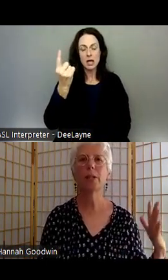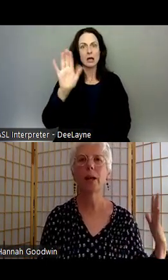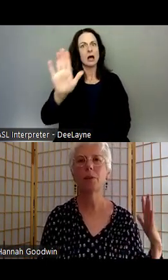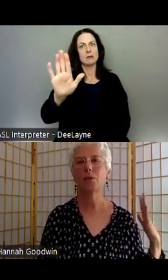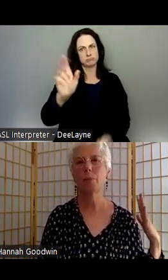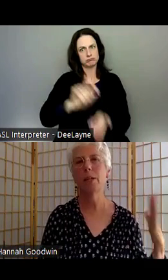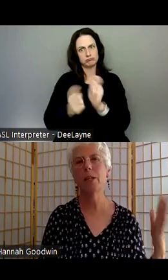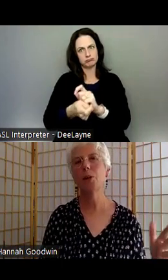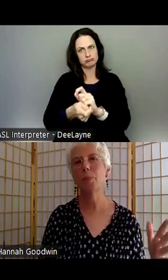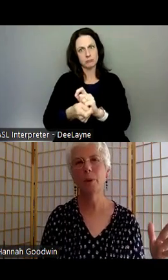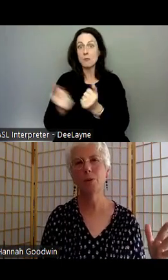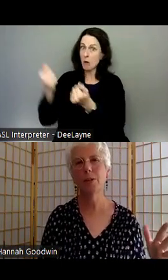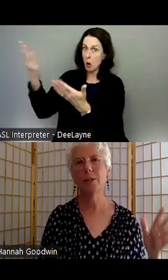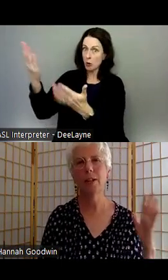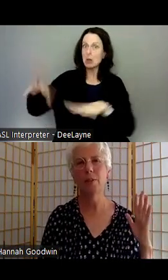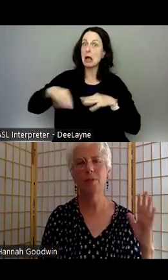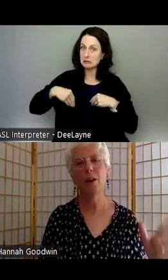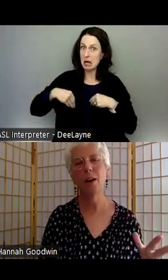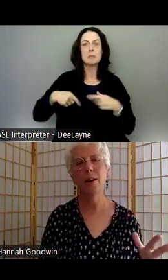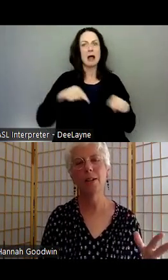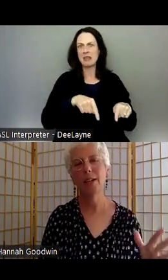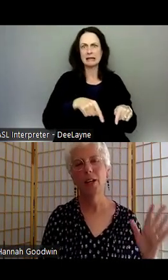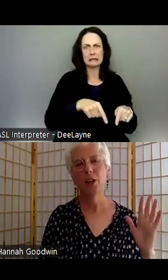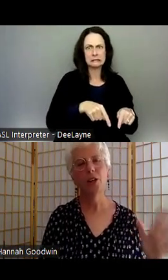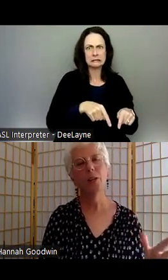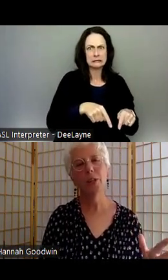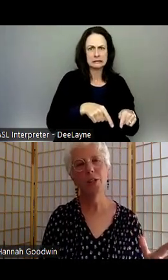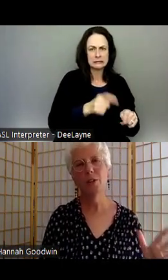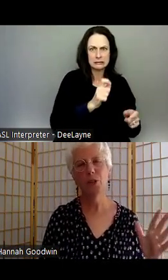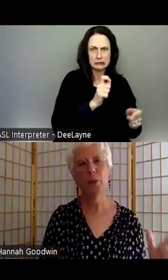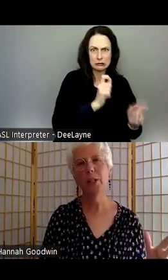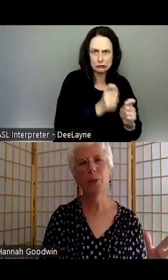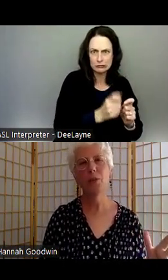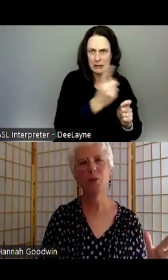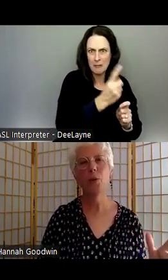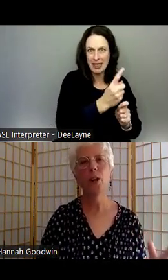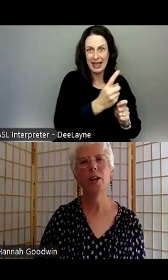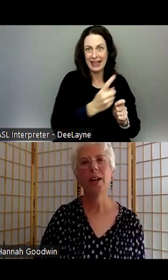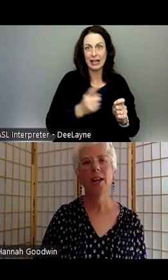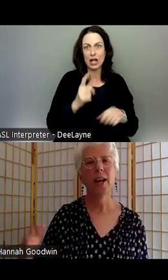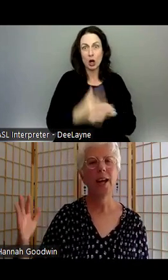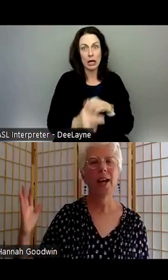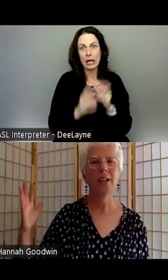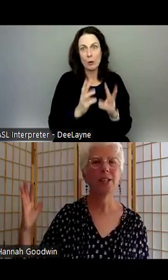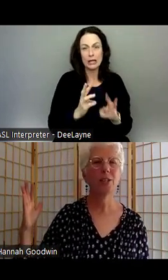from the time you've submitted your proposal in the fall, early winter of 2024 and spring of 2025